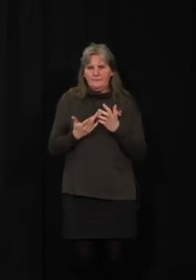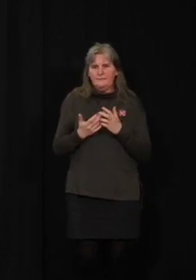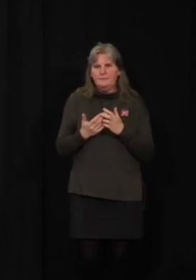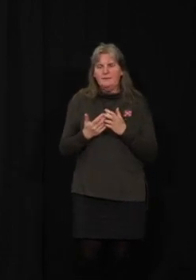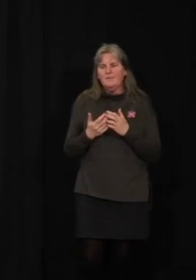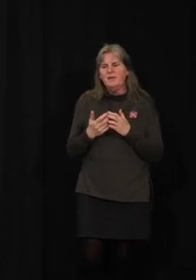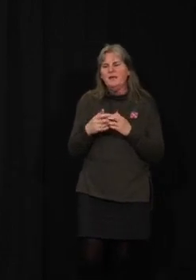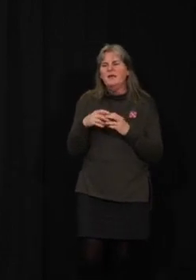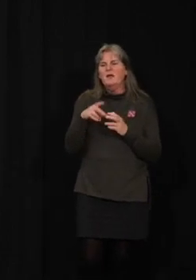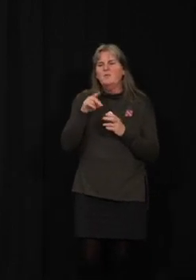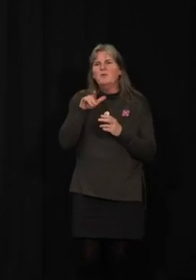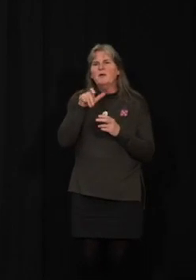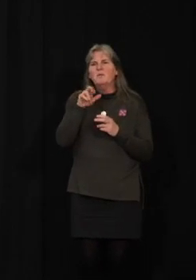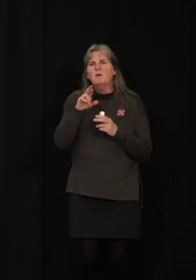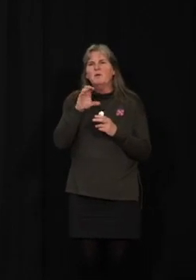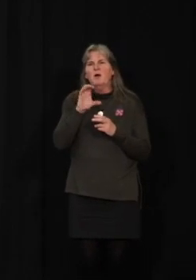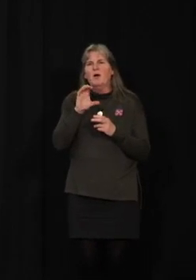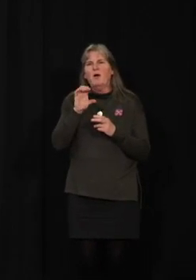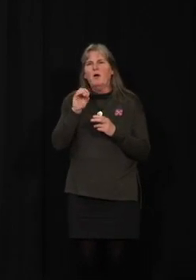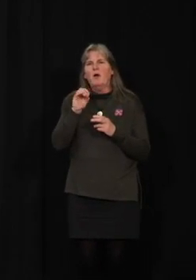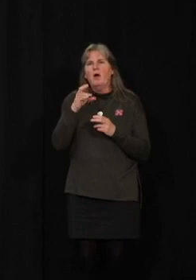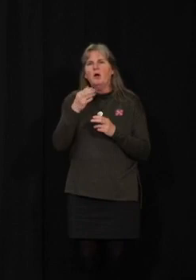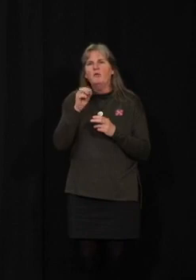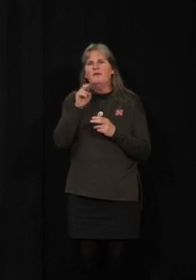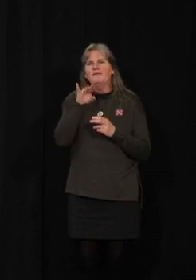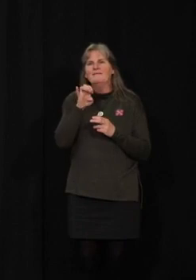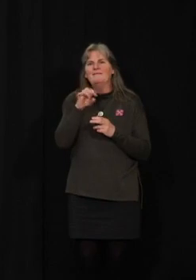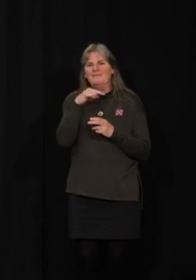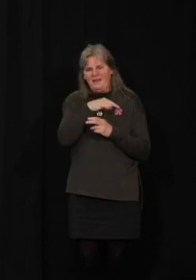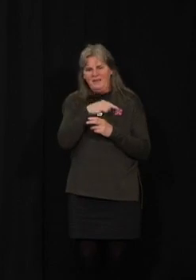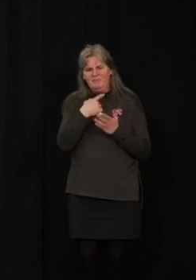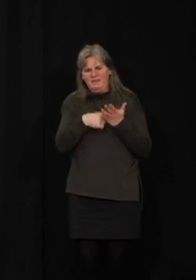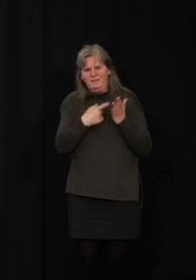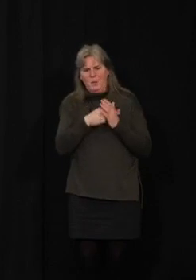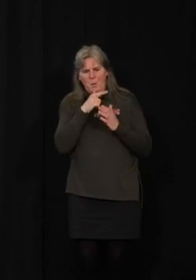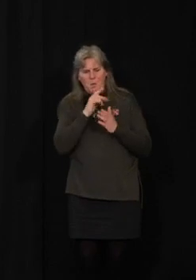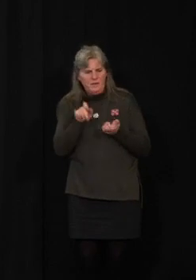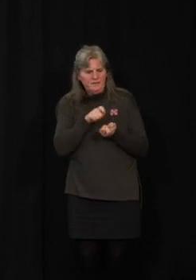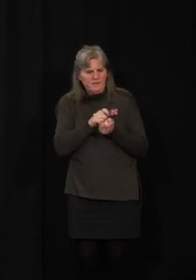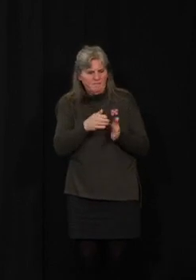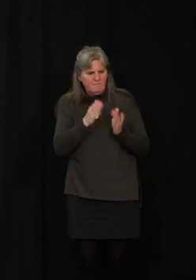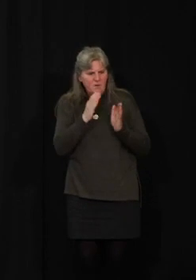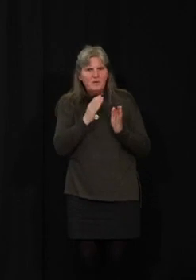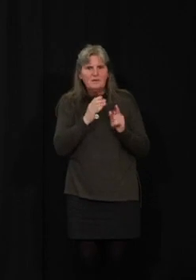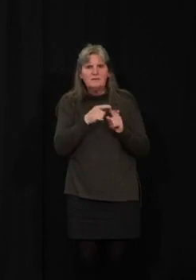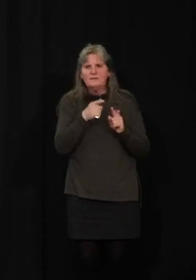and, you know, who we focus on n these unprecedented days.